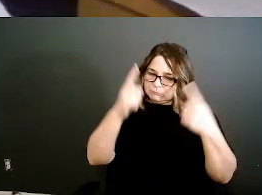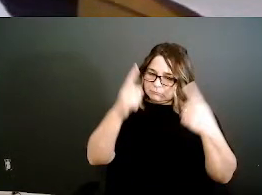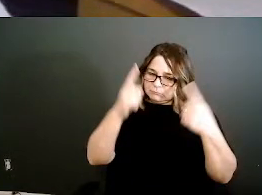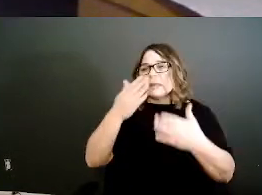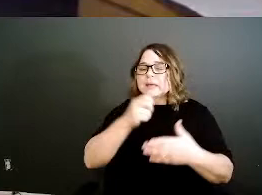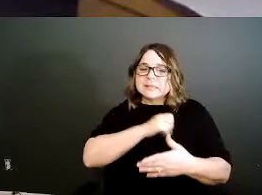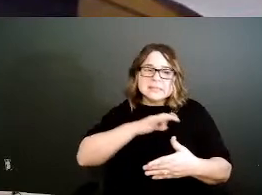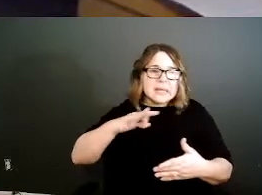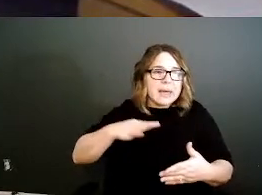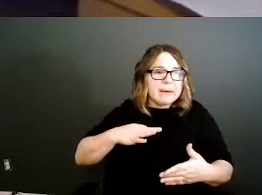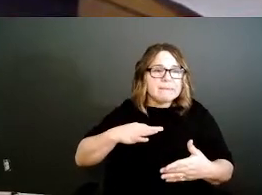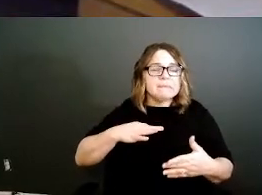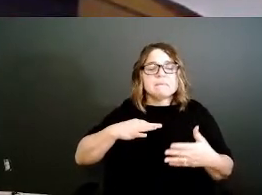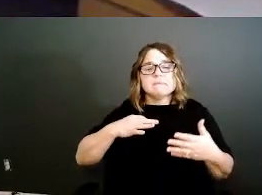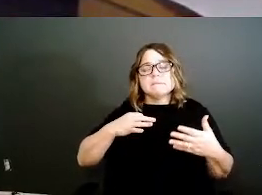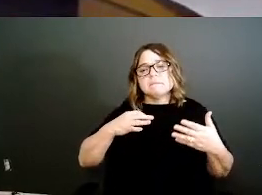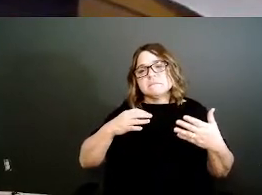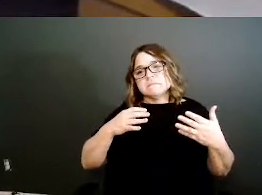BUT ALSO JUST WANT TO THANK ALL OF MY COLLEAGUES FOR